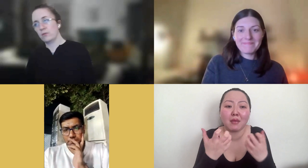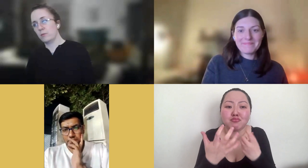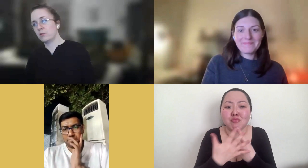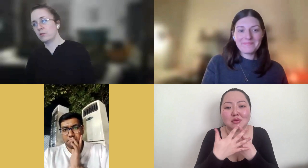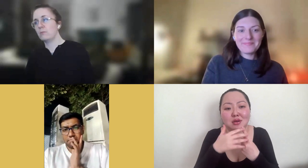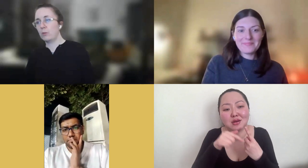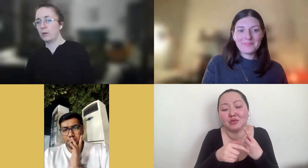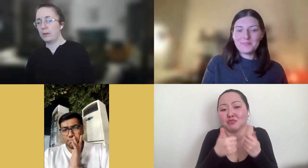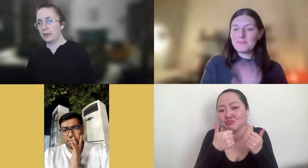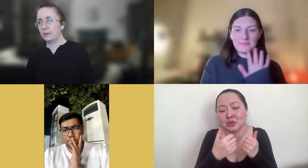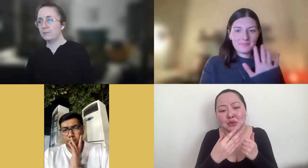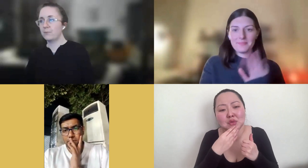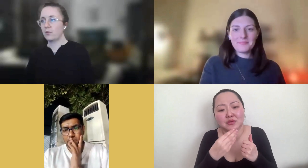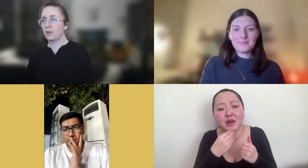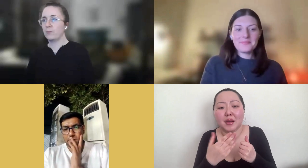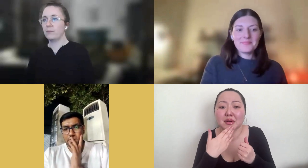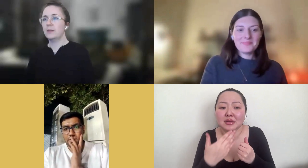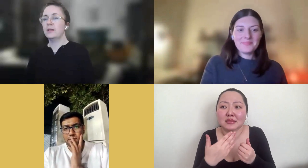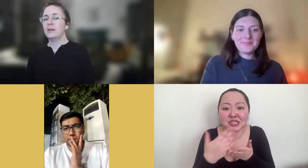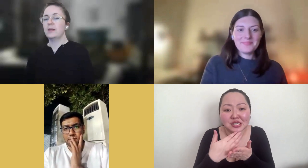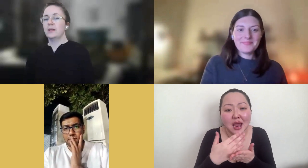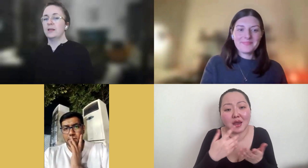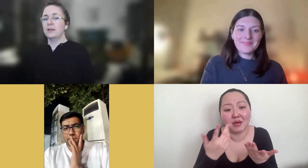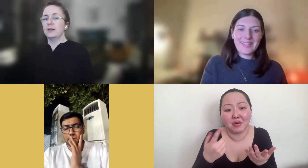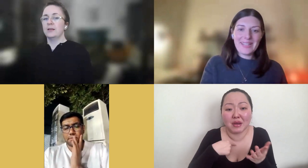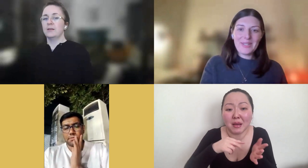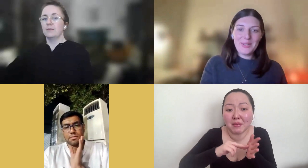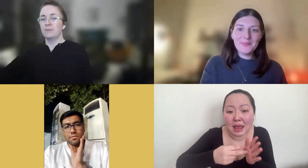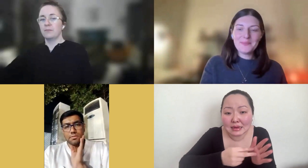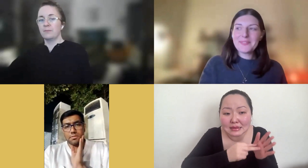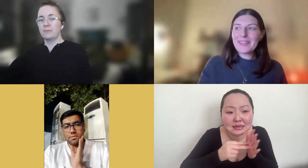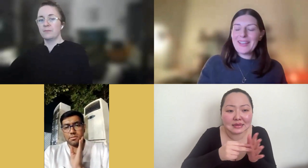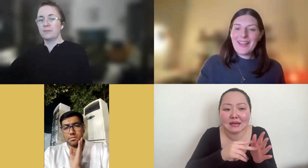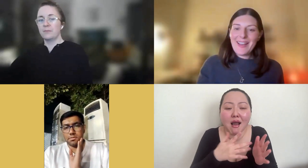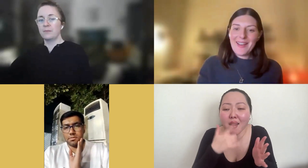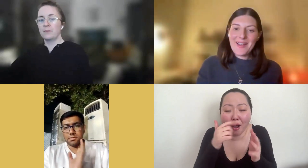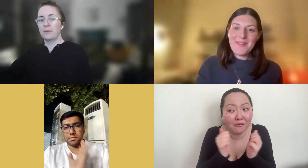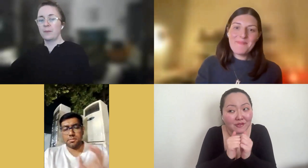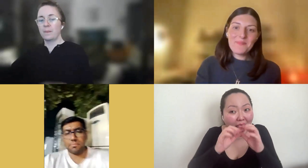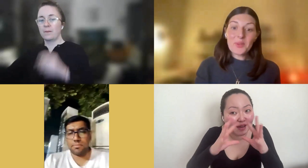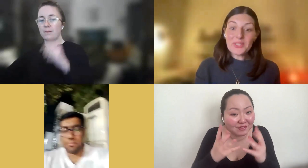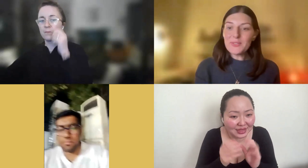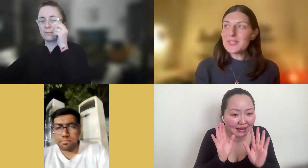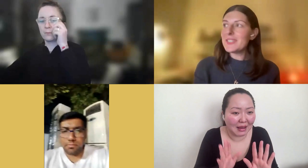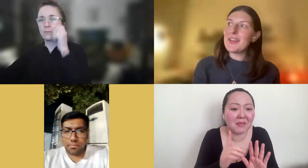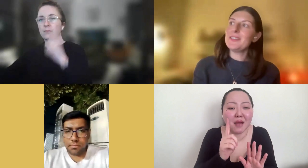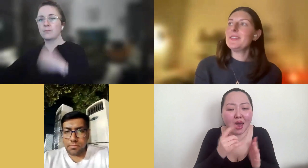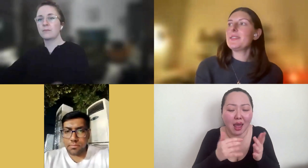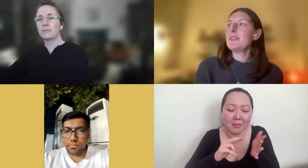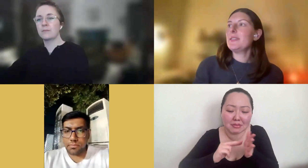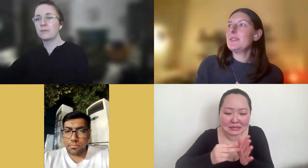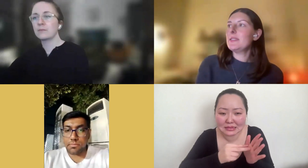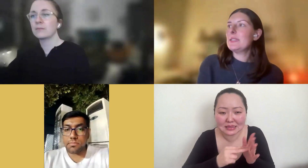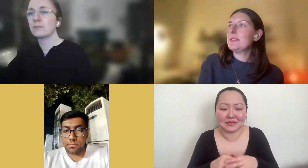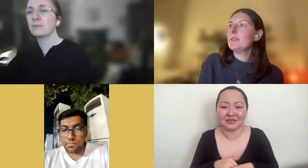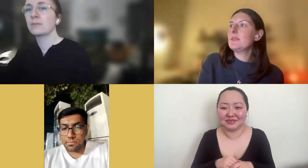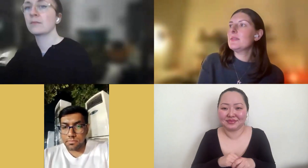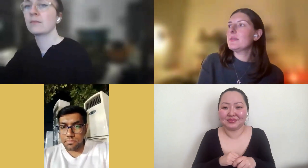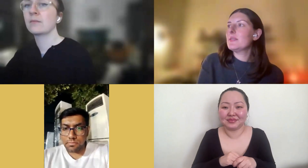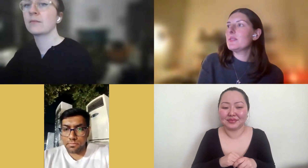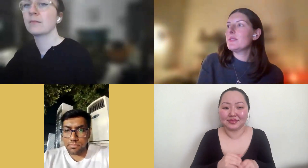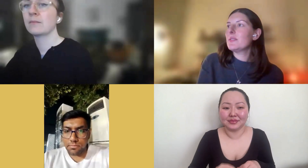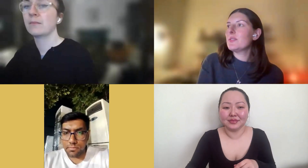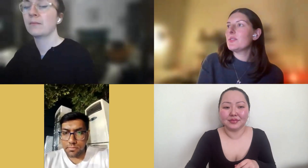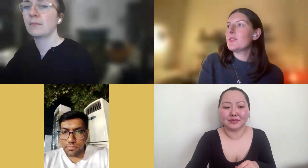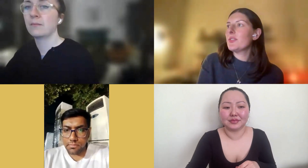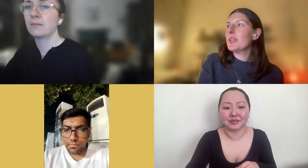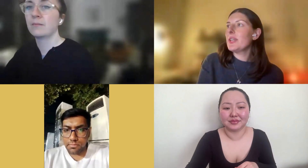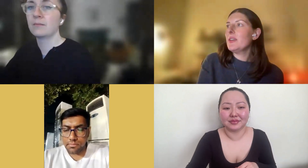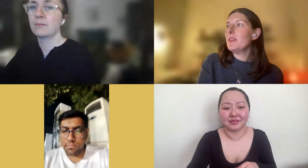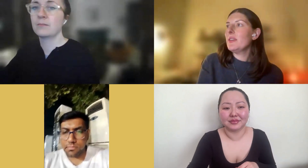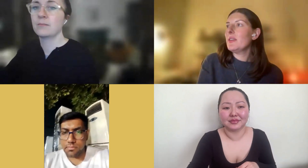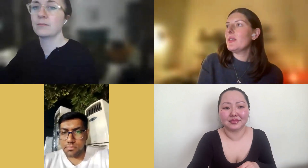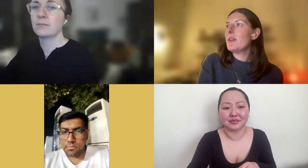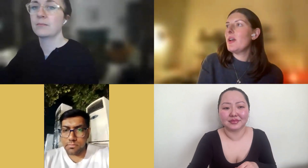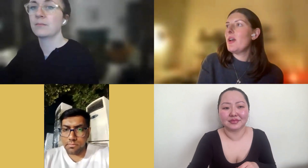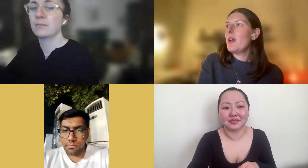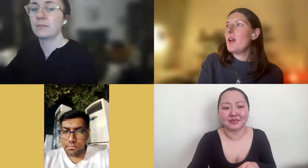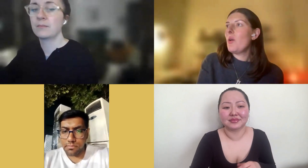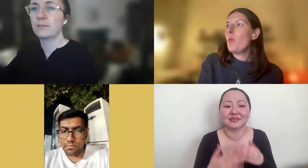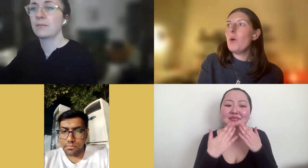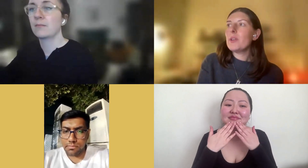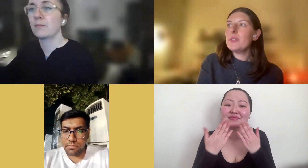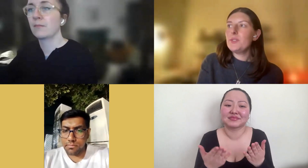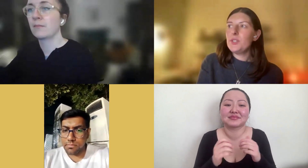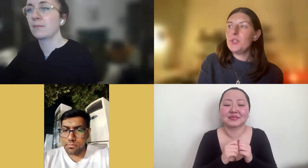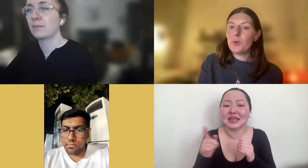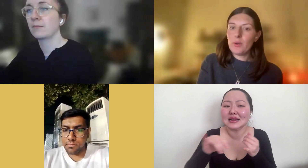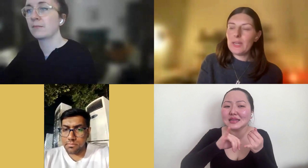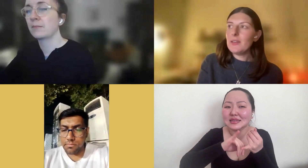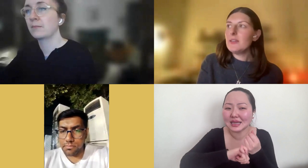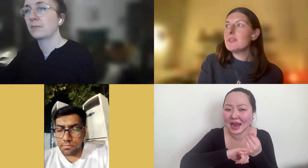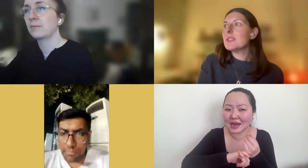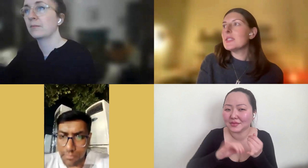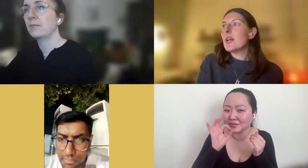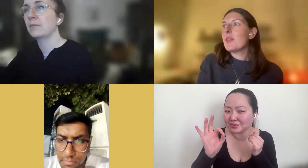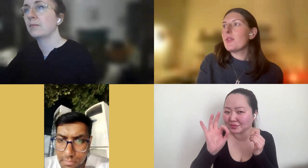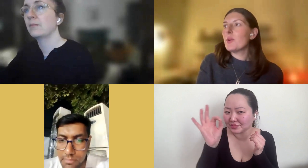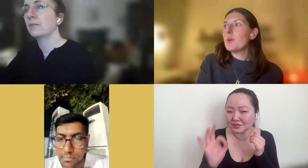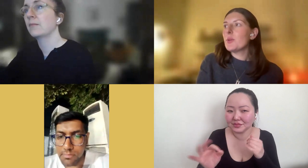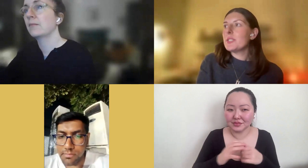talk about everything, but we are planning. Question for Siddhant. What gives you joy through